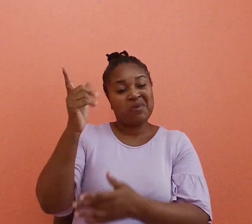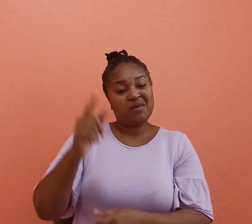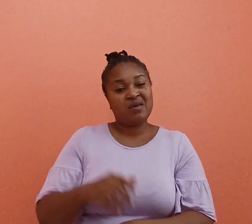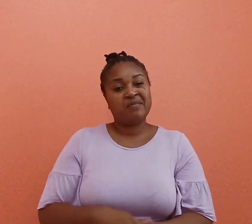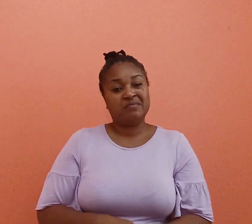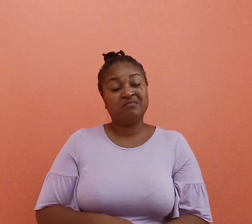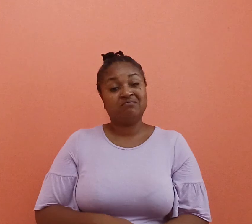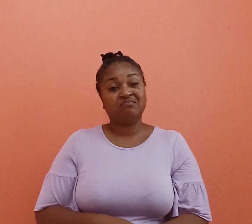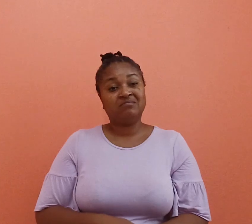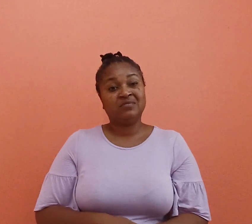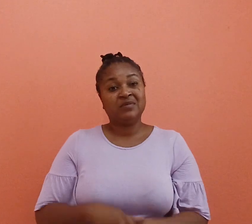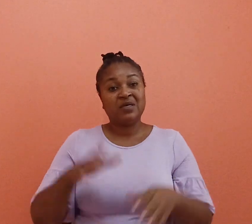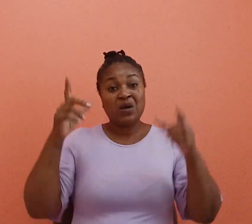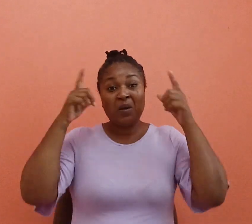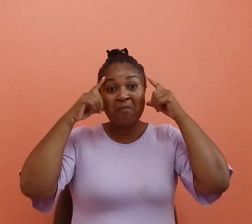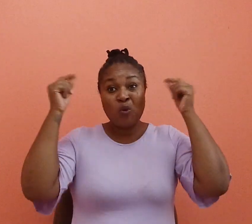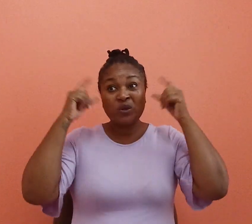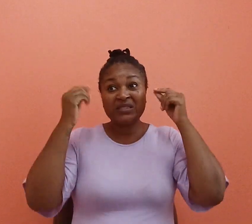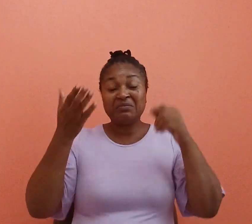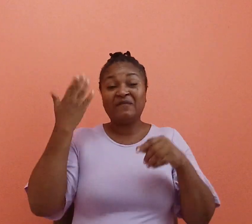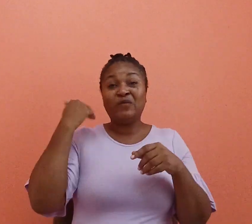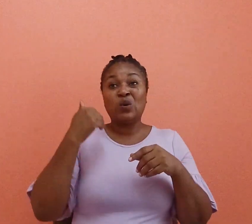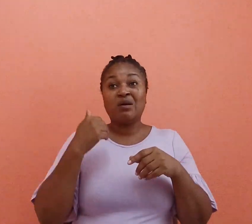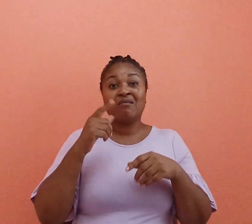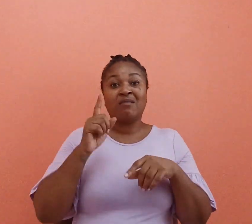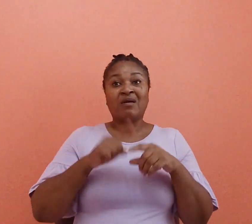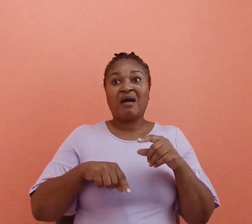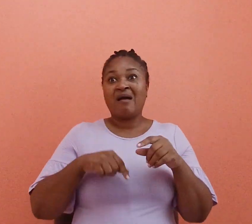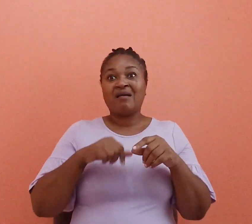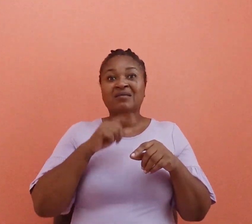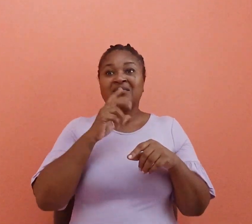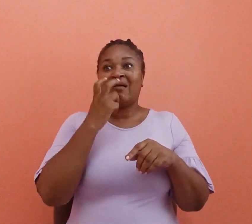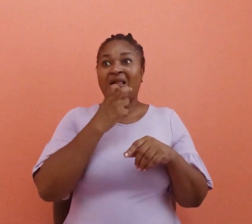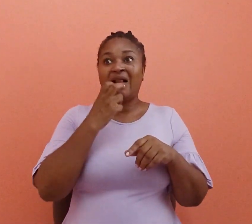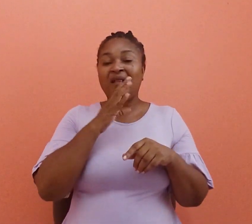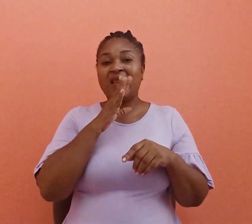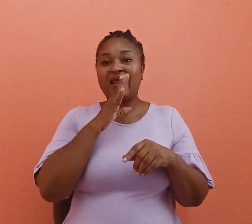Moses stuttered.